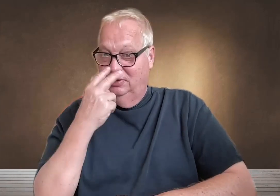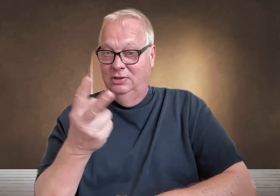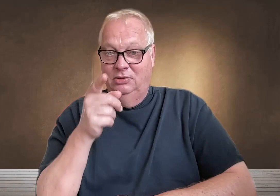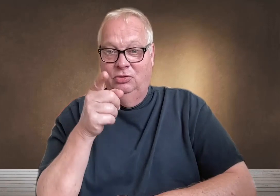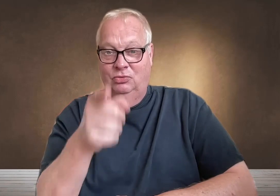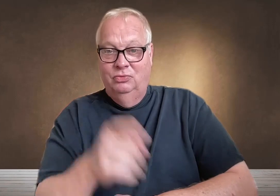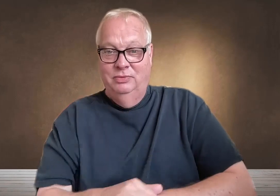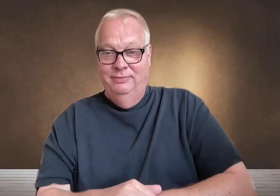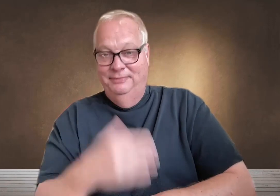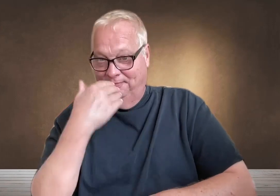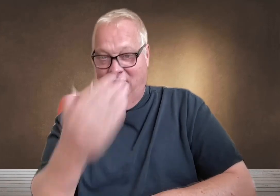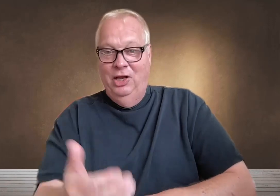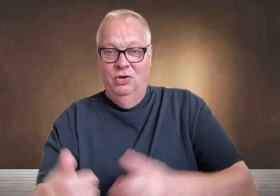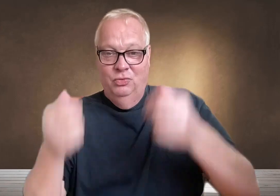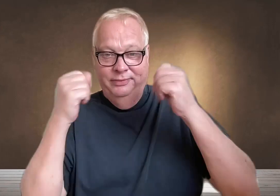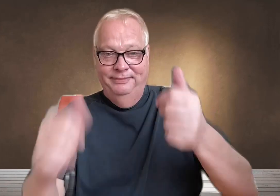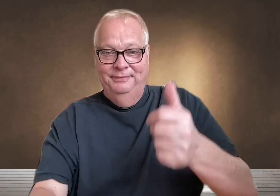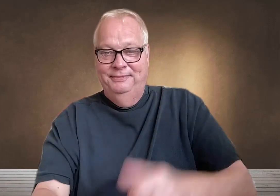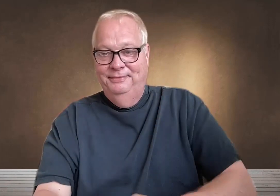I hope to see you! Thanks